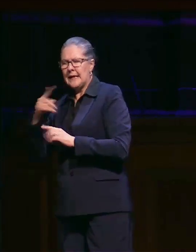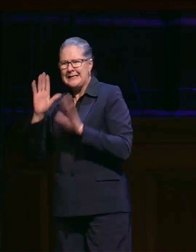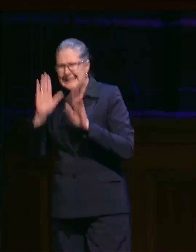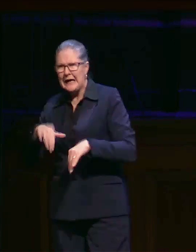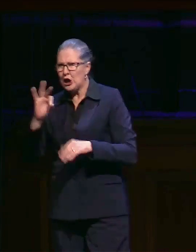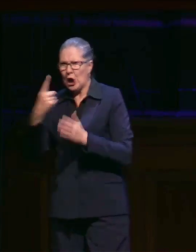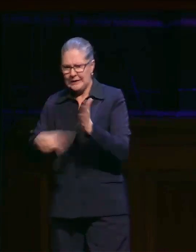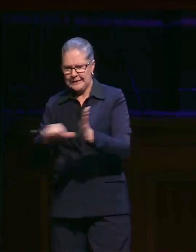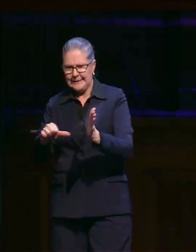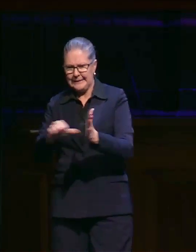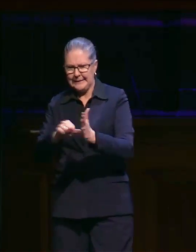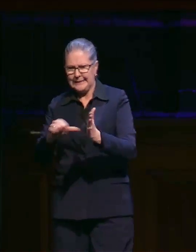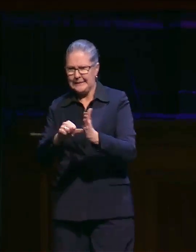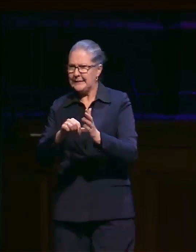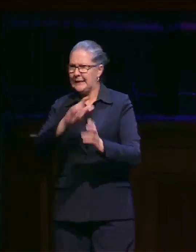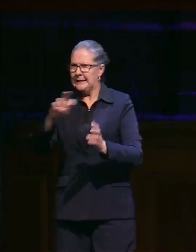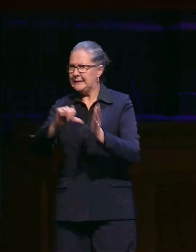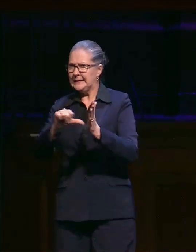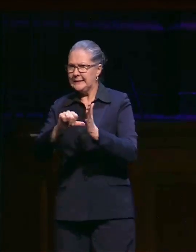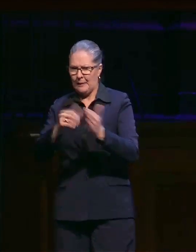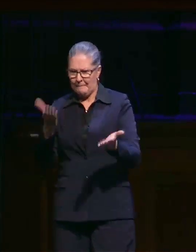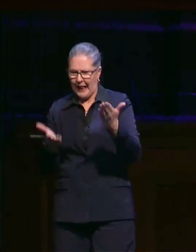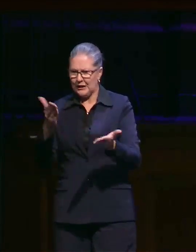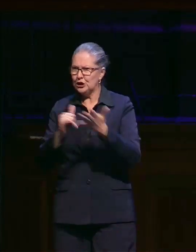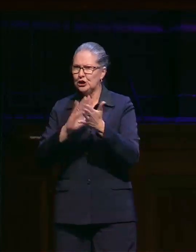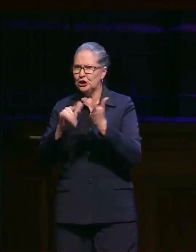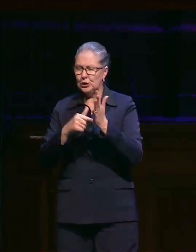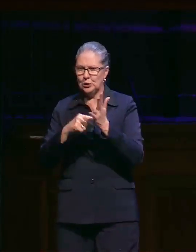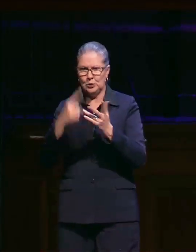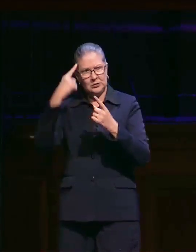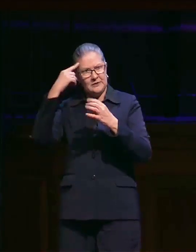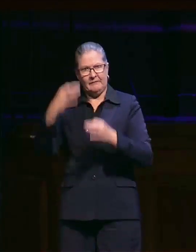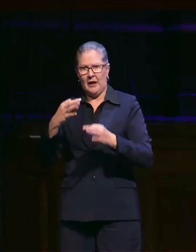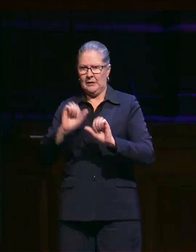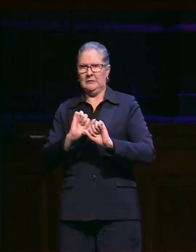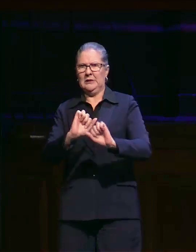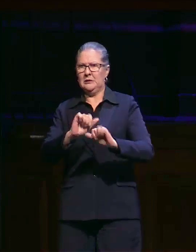indicators in the government's balance sheet to define success our own Treasury